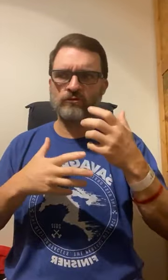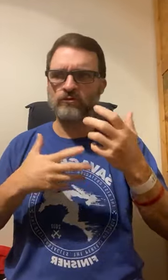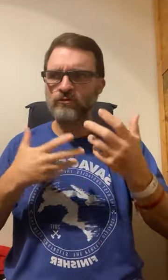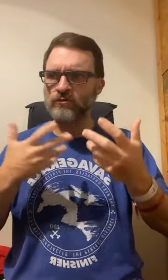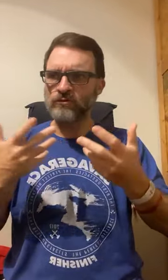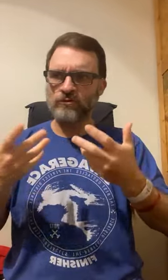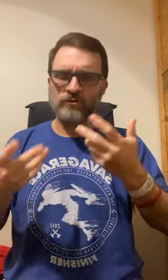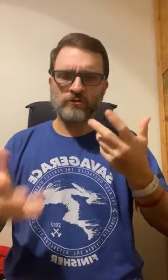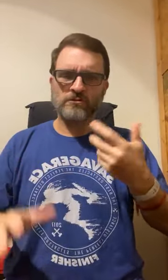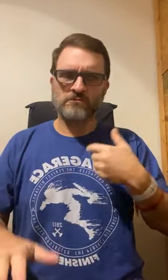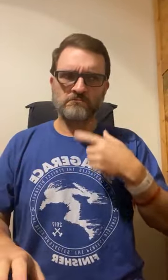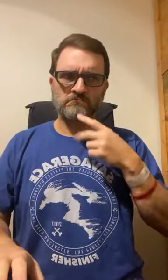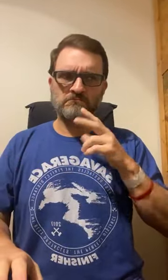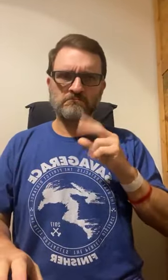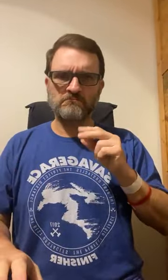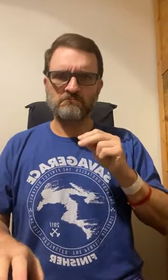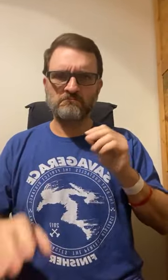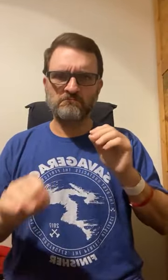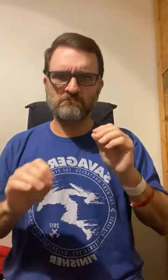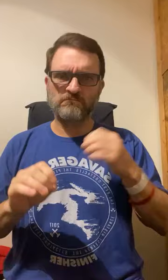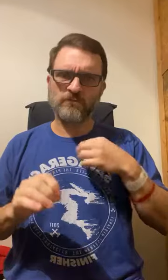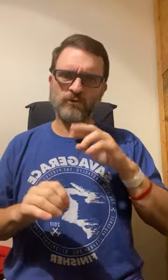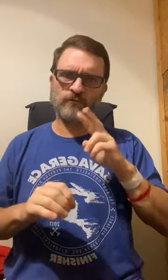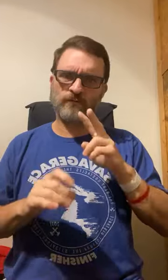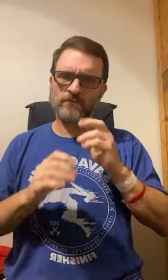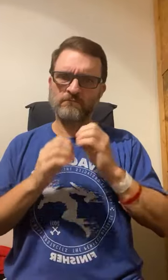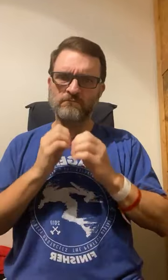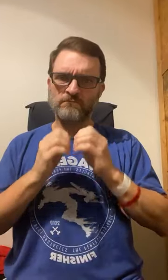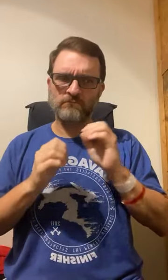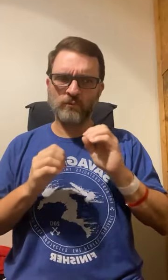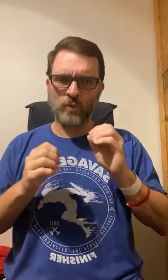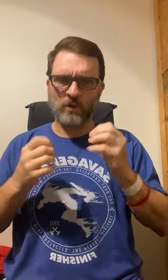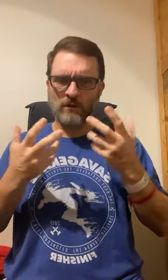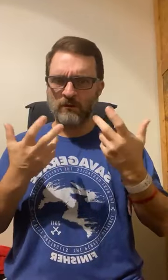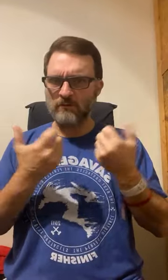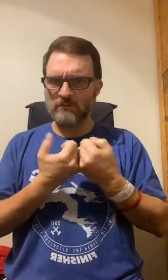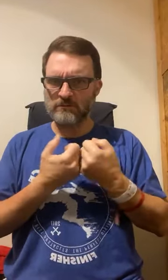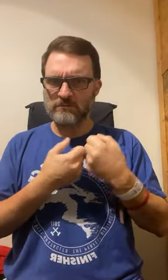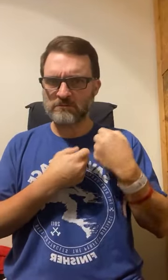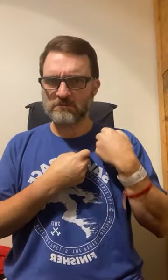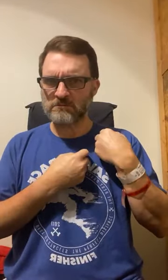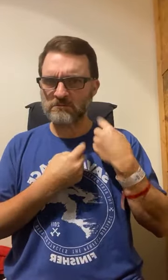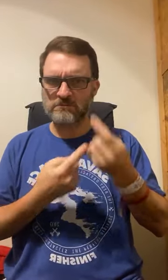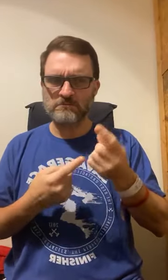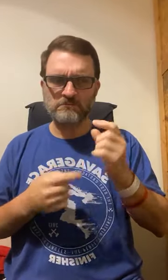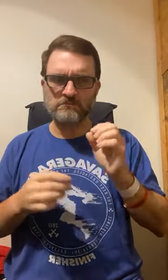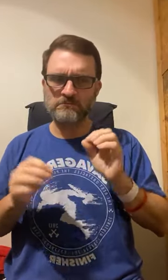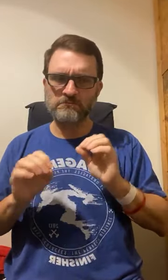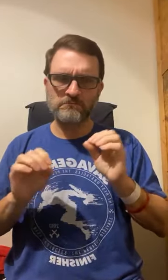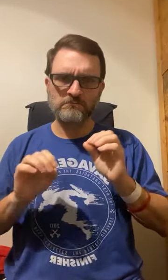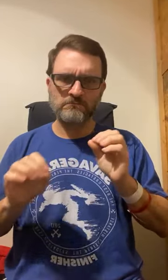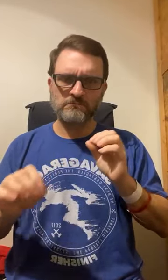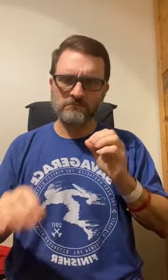I said "No. nothing like that. I'm a RV repair technician" "There was no accidents since. Nothing that I know of."